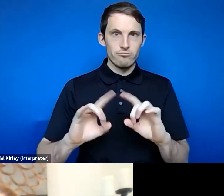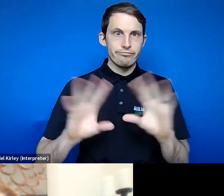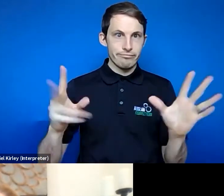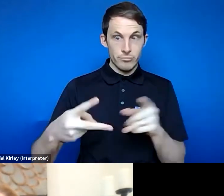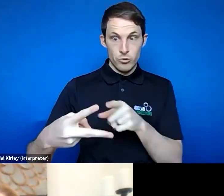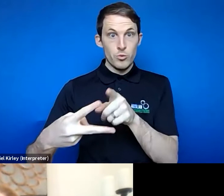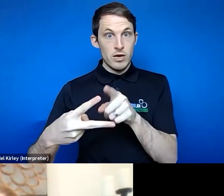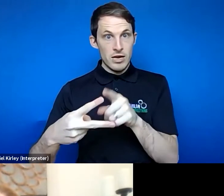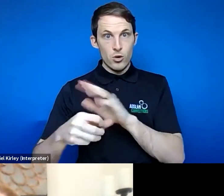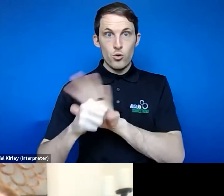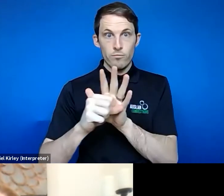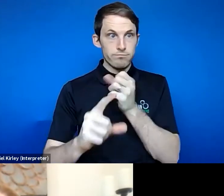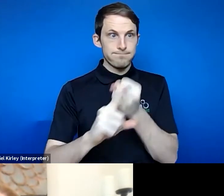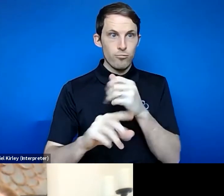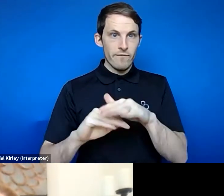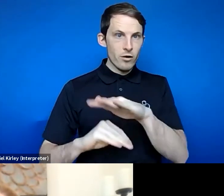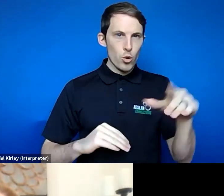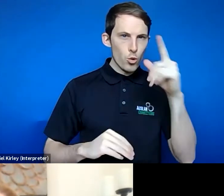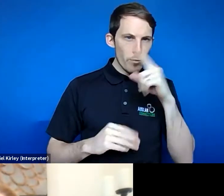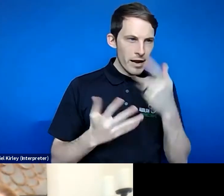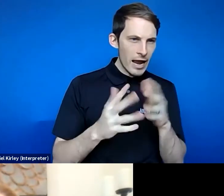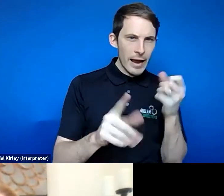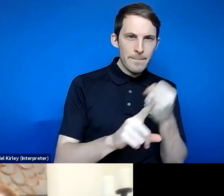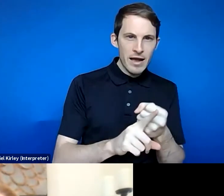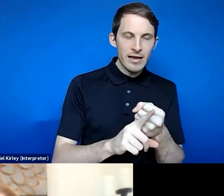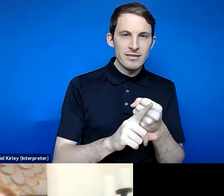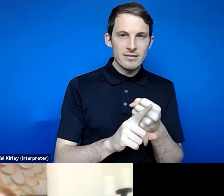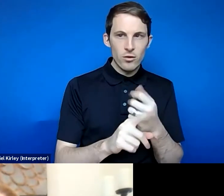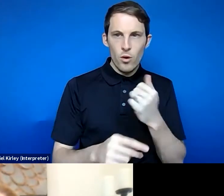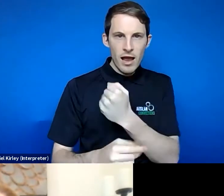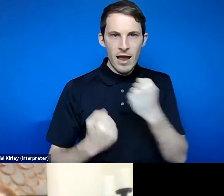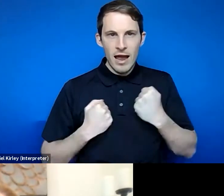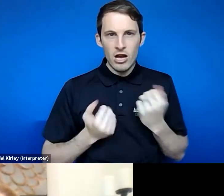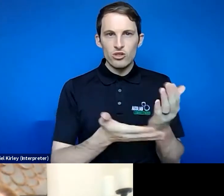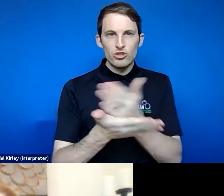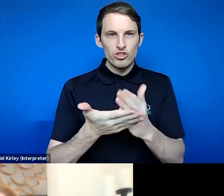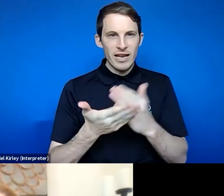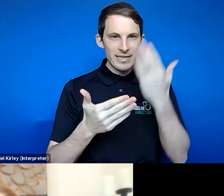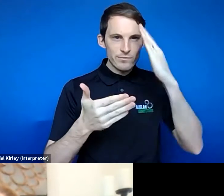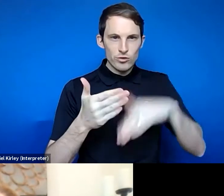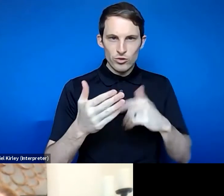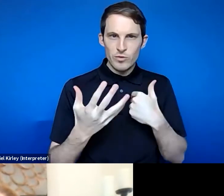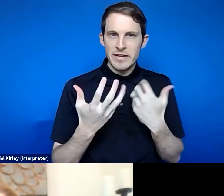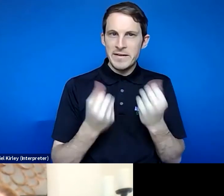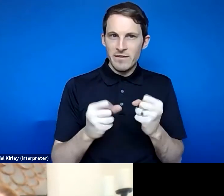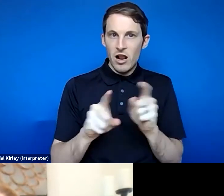of this crisis and the shared situation we faced and continue to face - illness, unemployment,